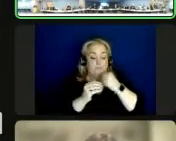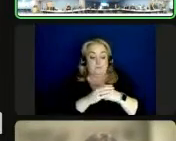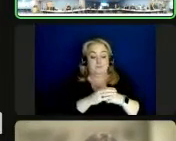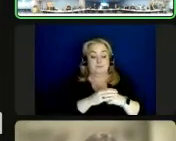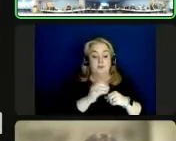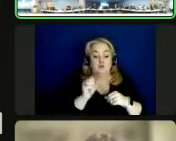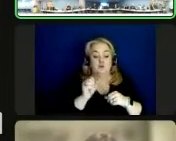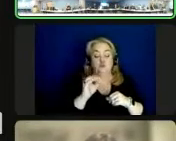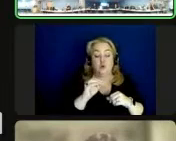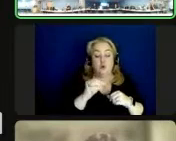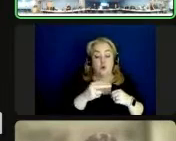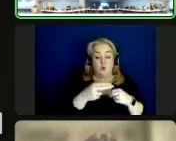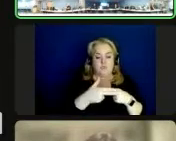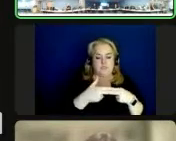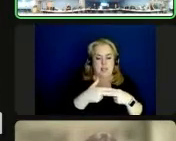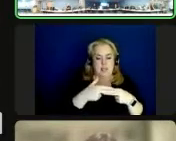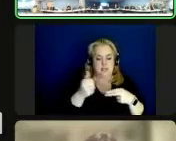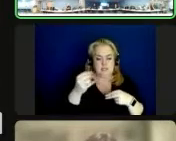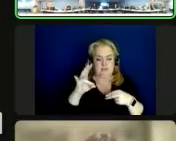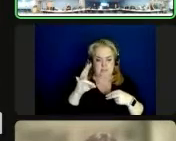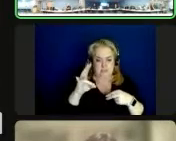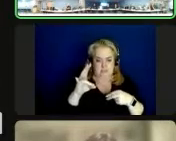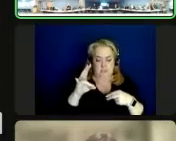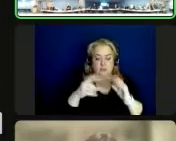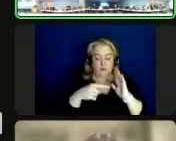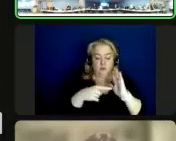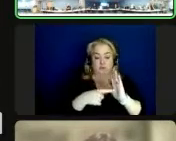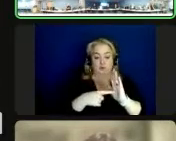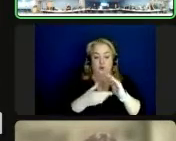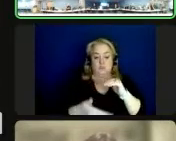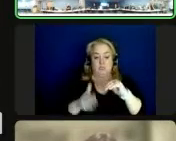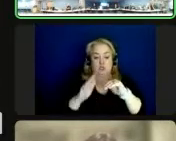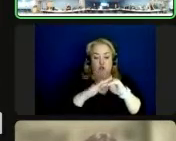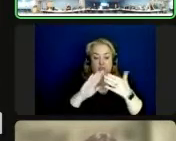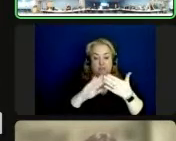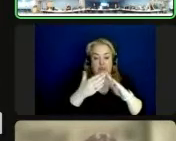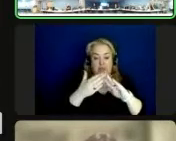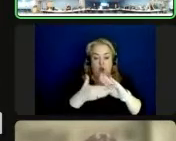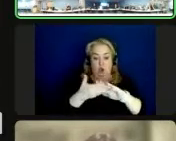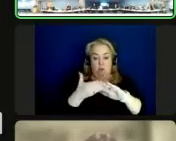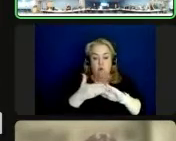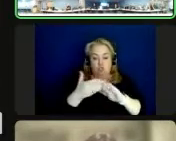DO IN MY NEIGHBORHOODTED T